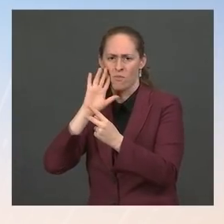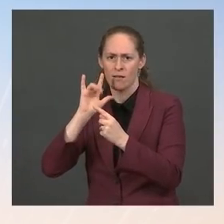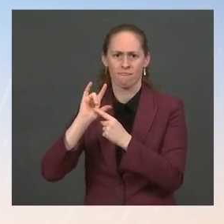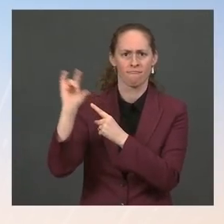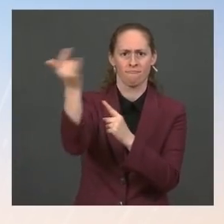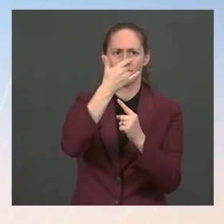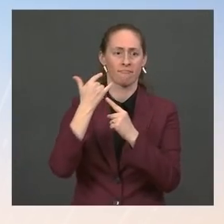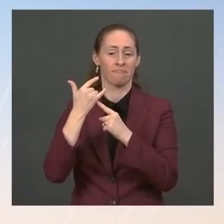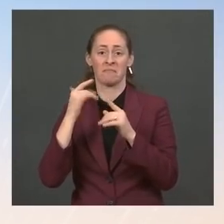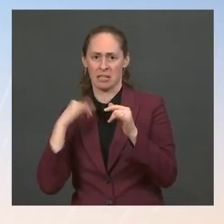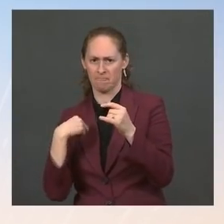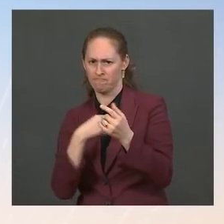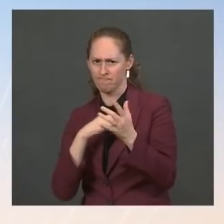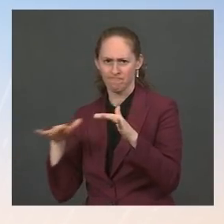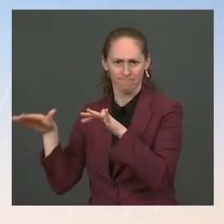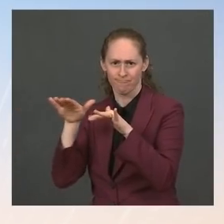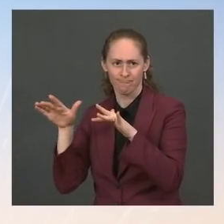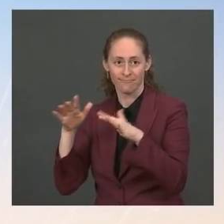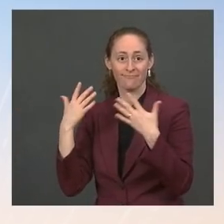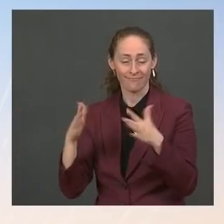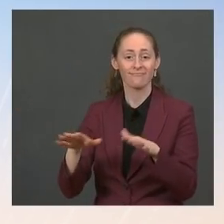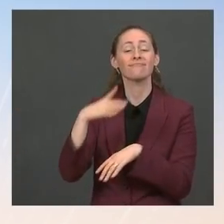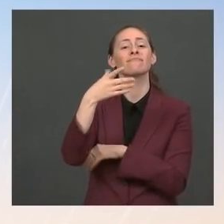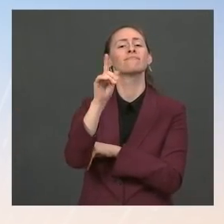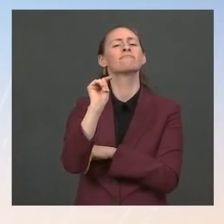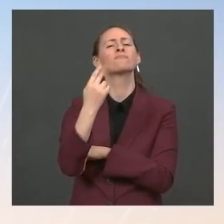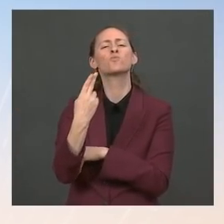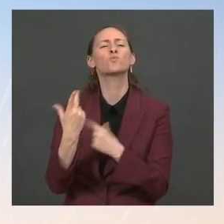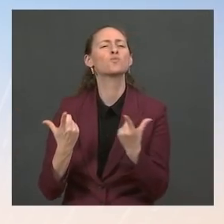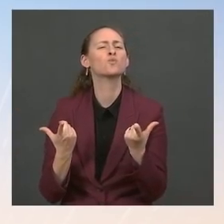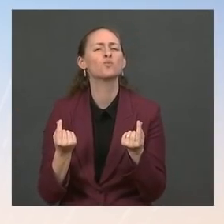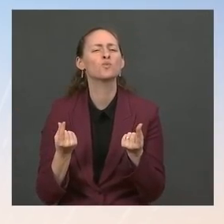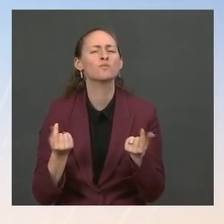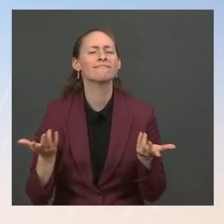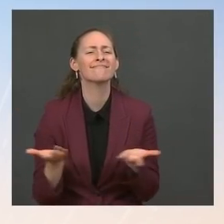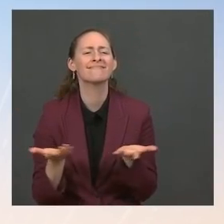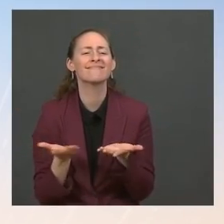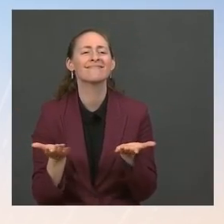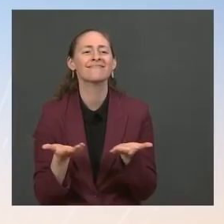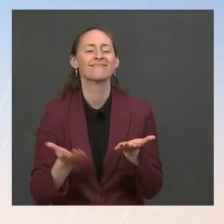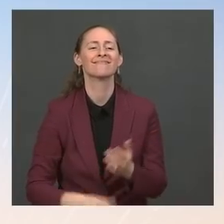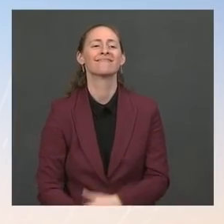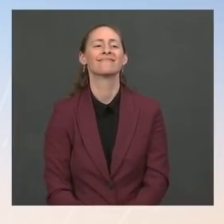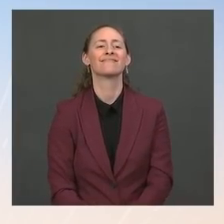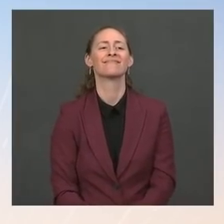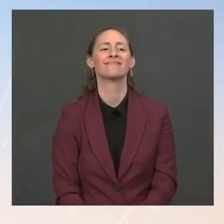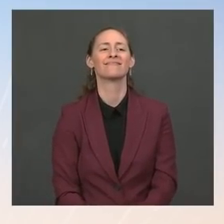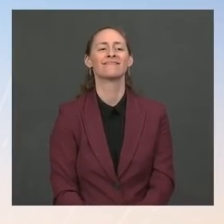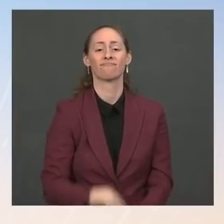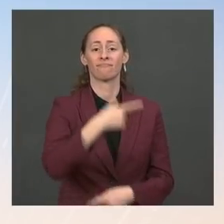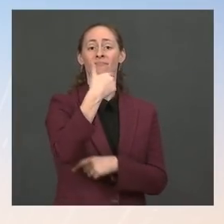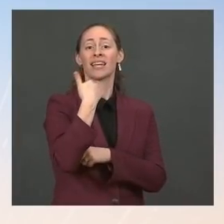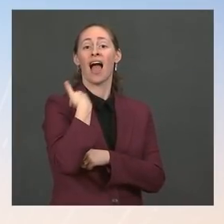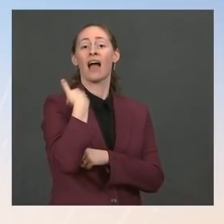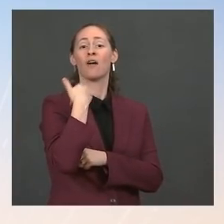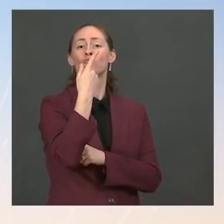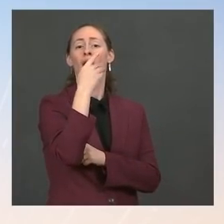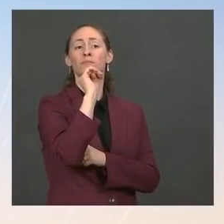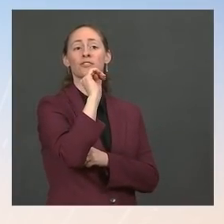Trudeau of Canada and President Obrador of Mexico for the first North American Leaders' Summit since 2016.